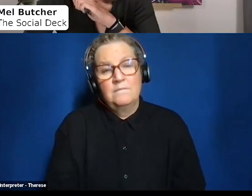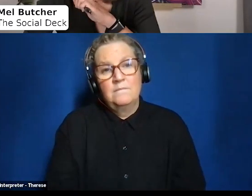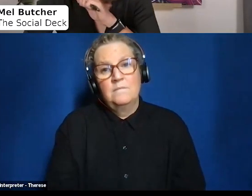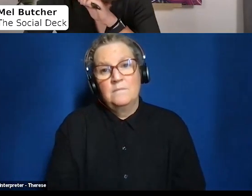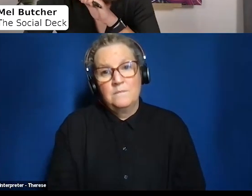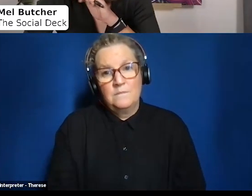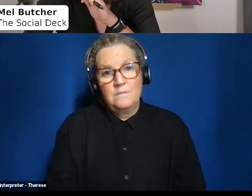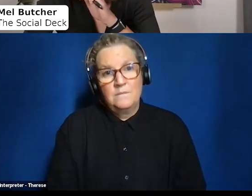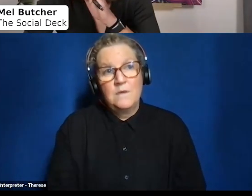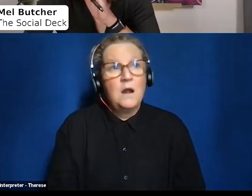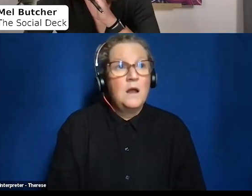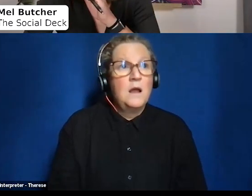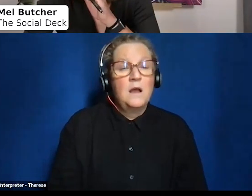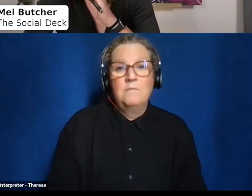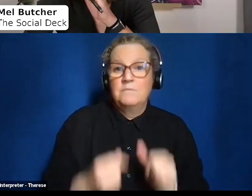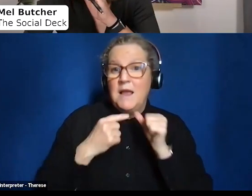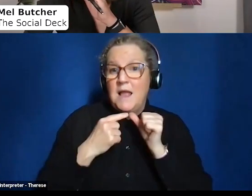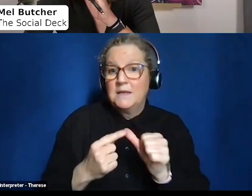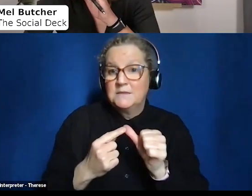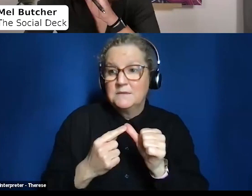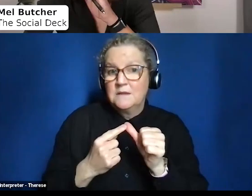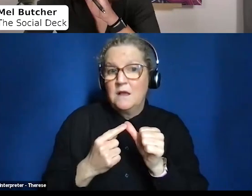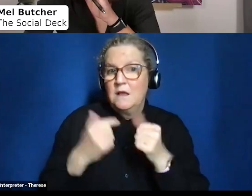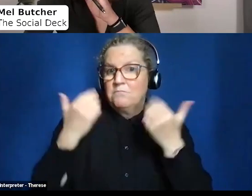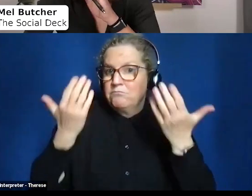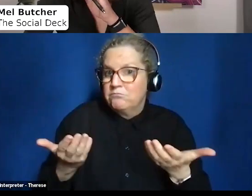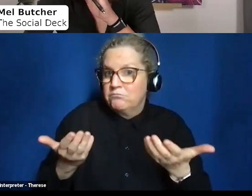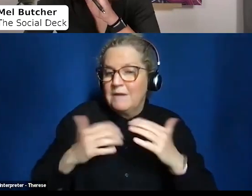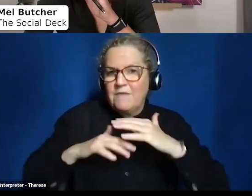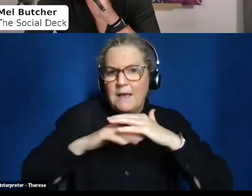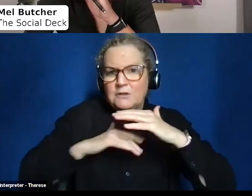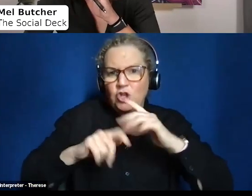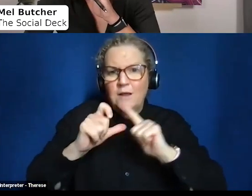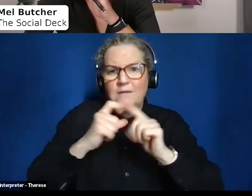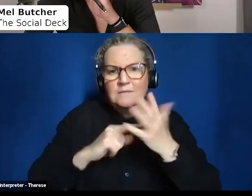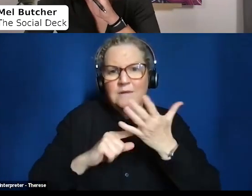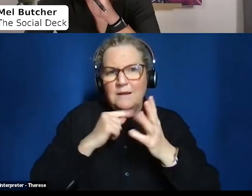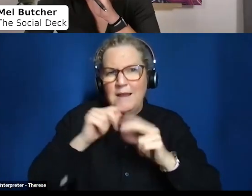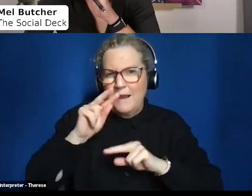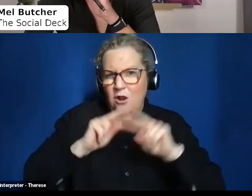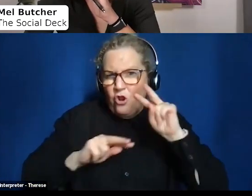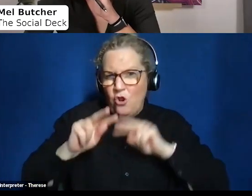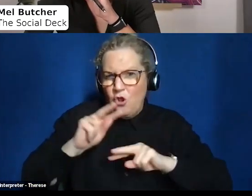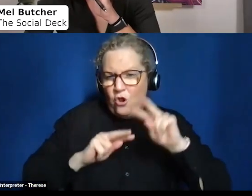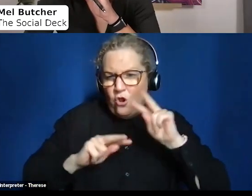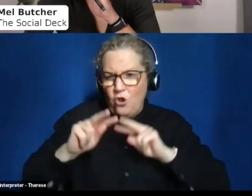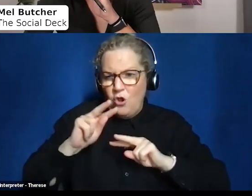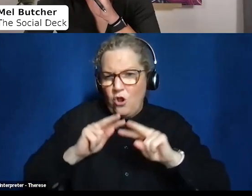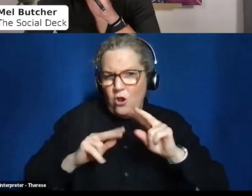I'm not aware of whether the actual underlying data would be able to be analyzed by another person